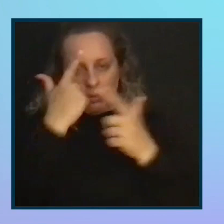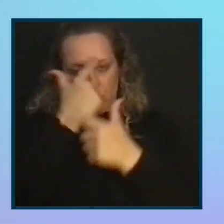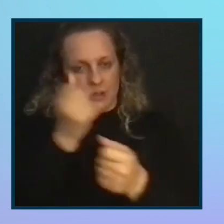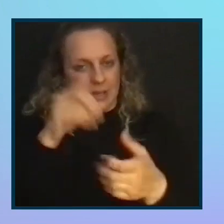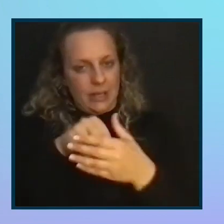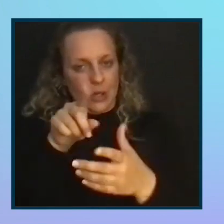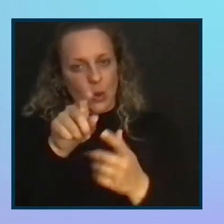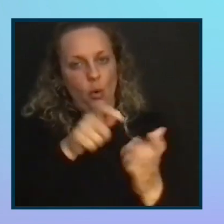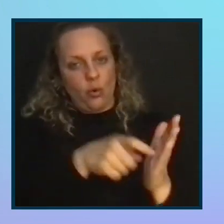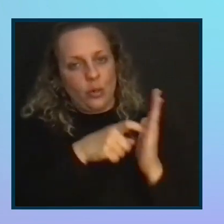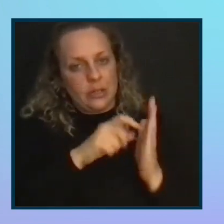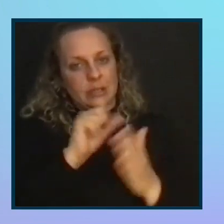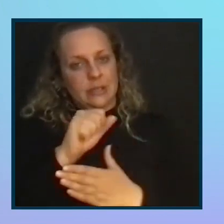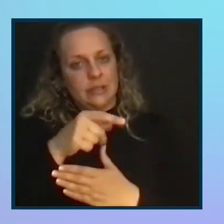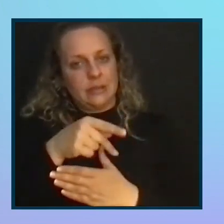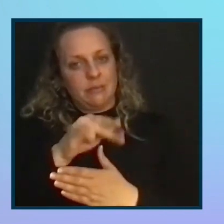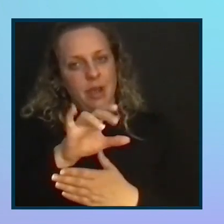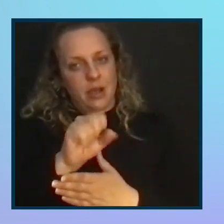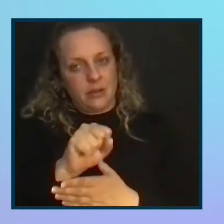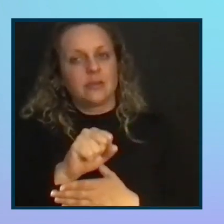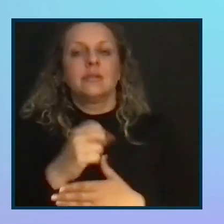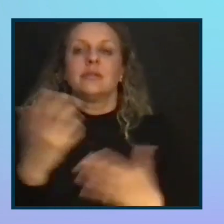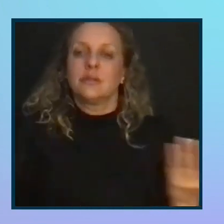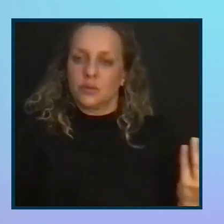So it really can be done in any platform.